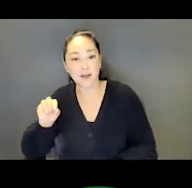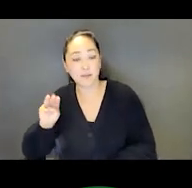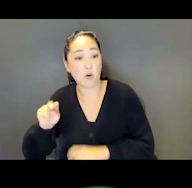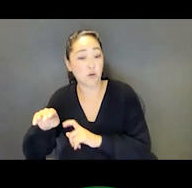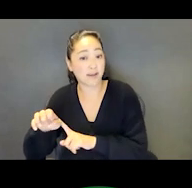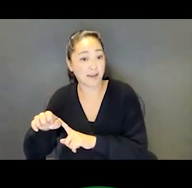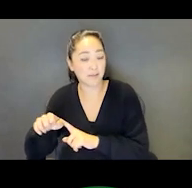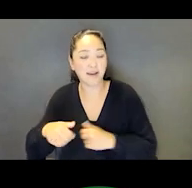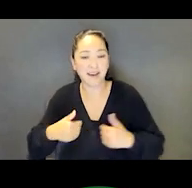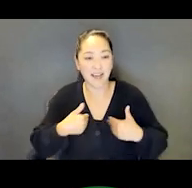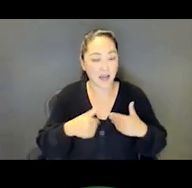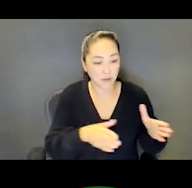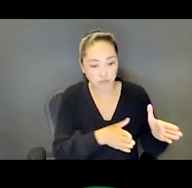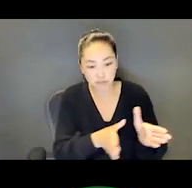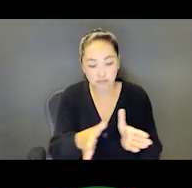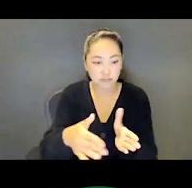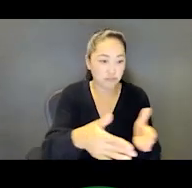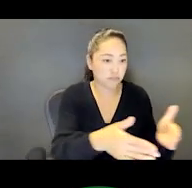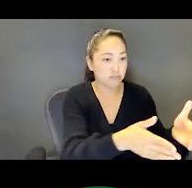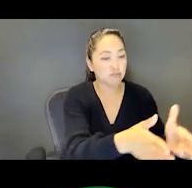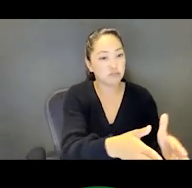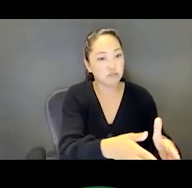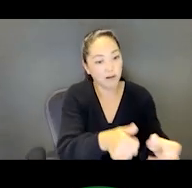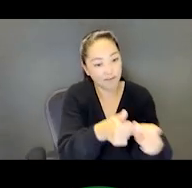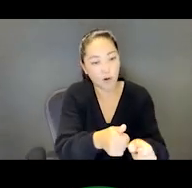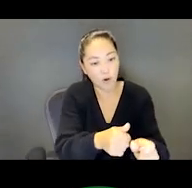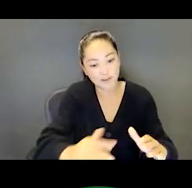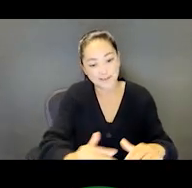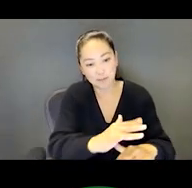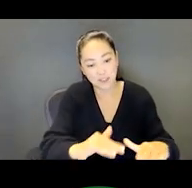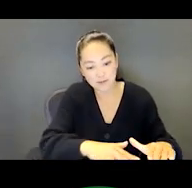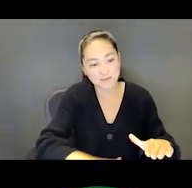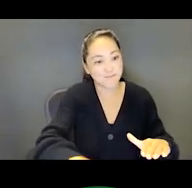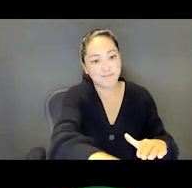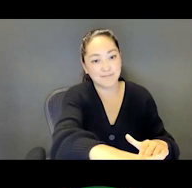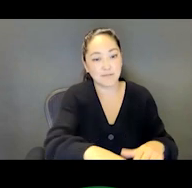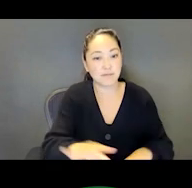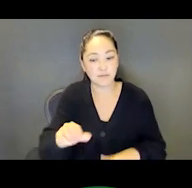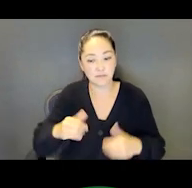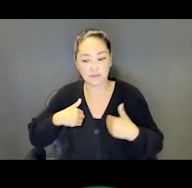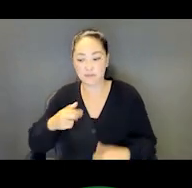is a wheelchair with 2 big wheels in the back and one small wheel in the front.